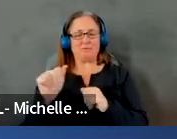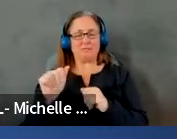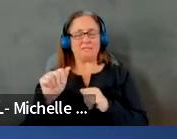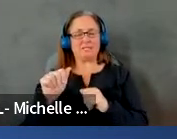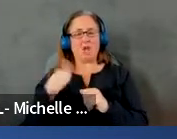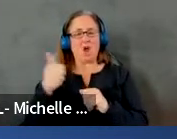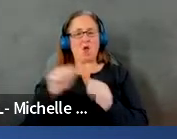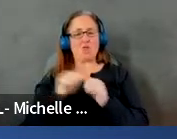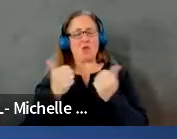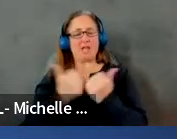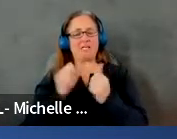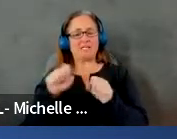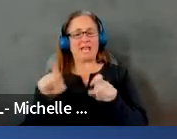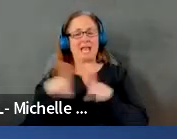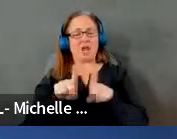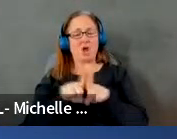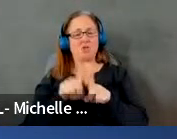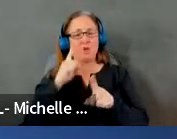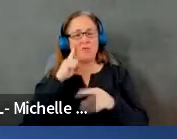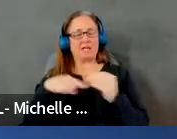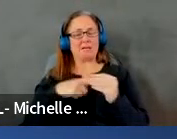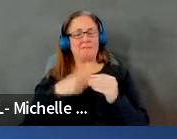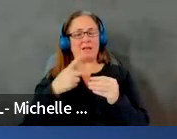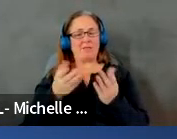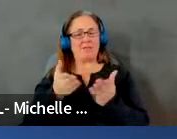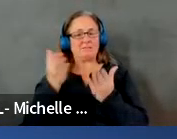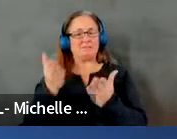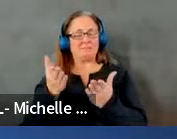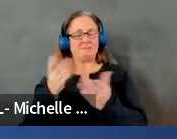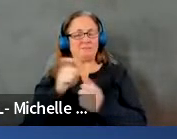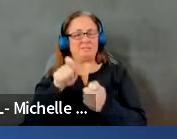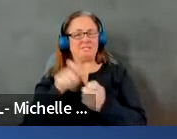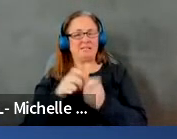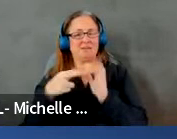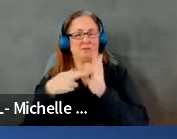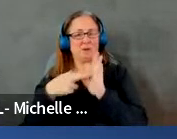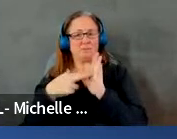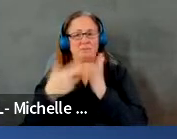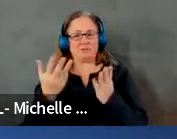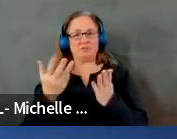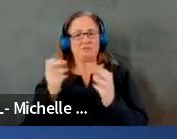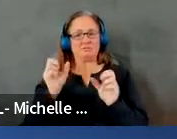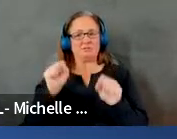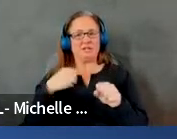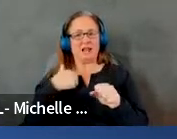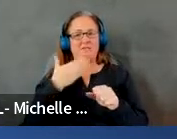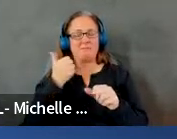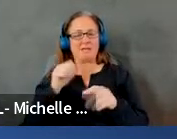agencies should consider recommendations and think of them as a course of potential best practices.